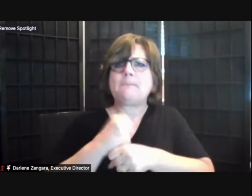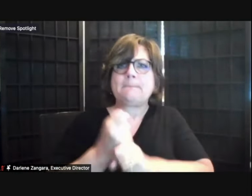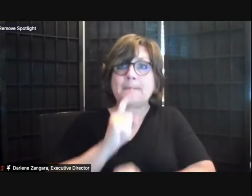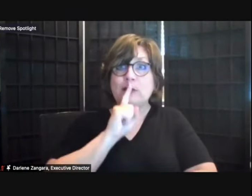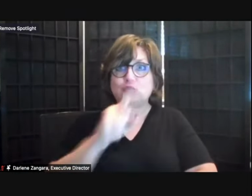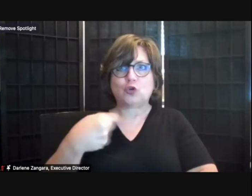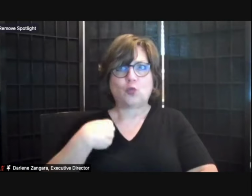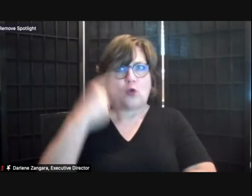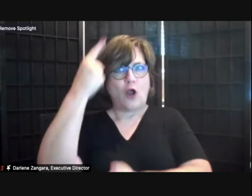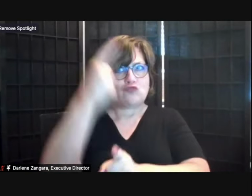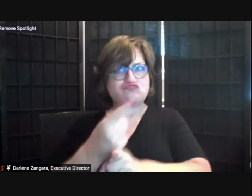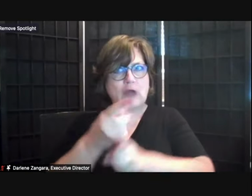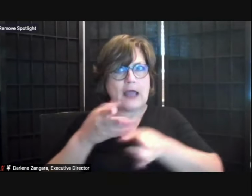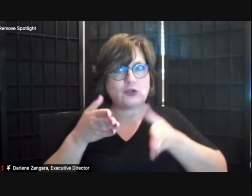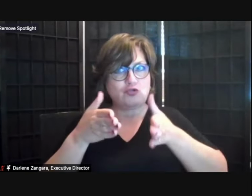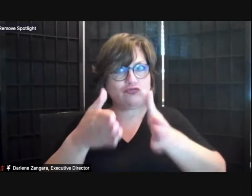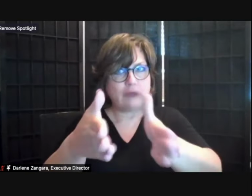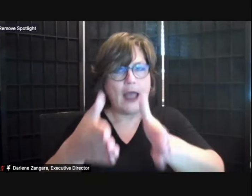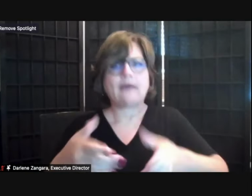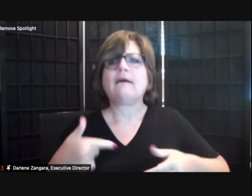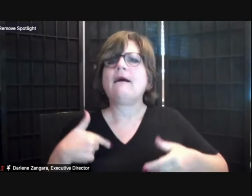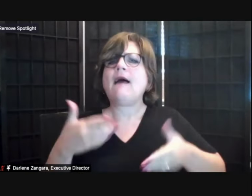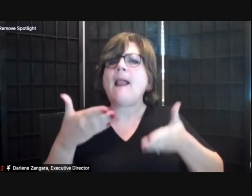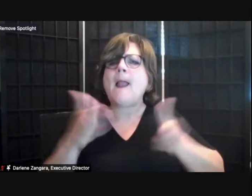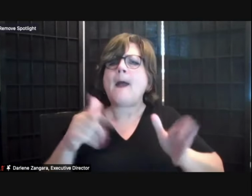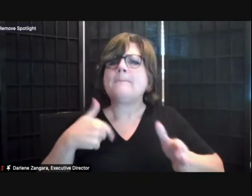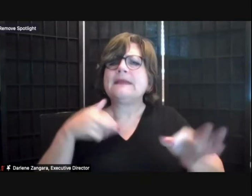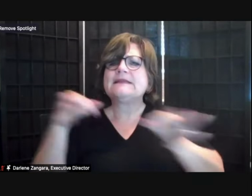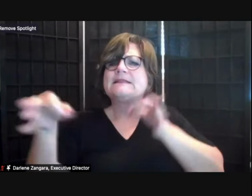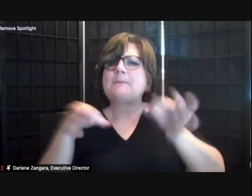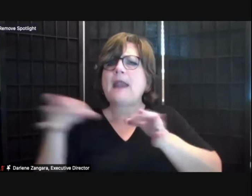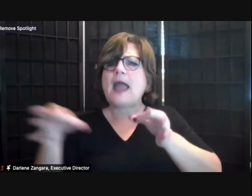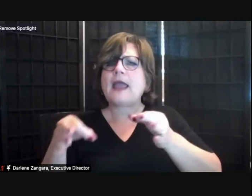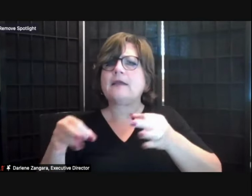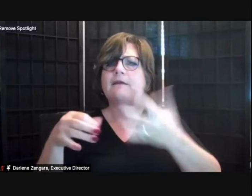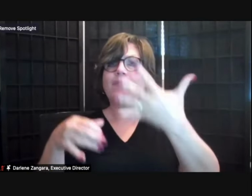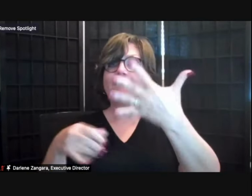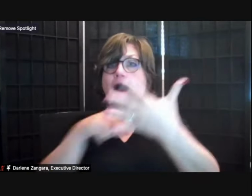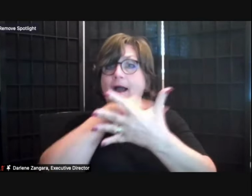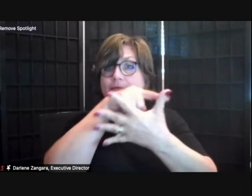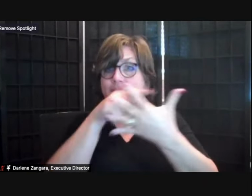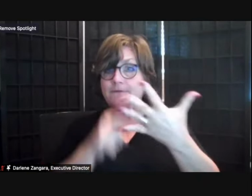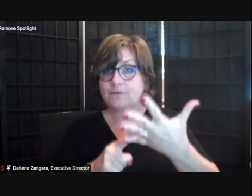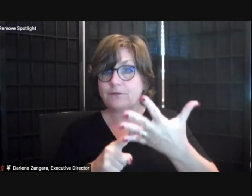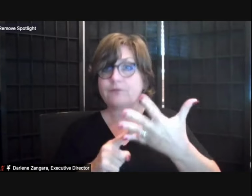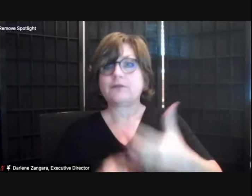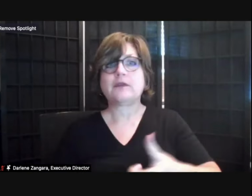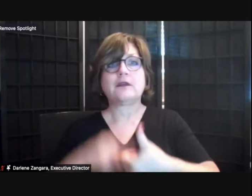sure we are on the right track. Allow me to explain the five goals.